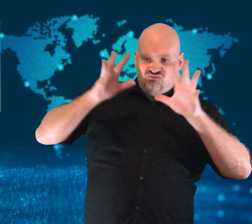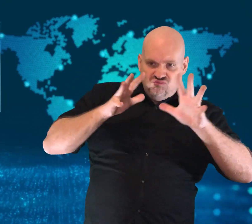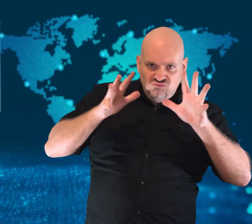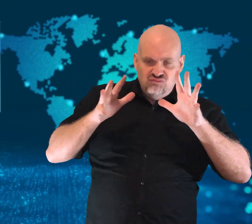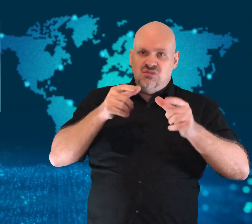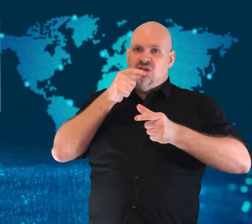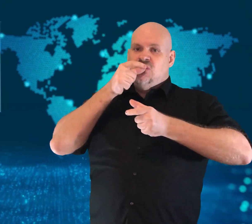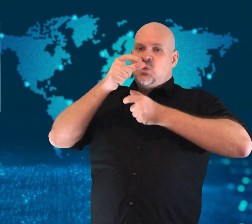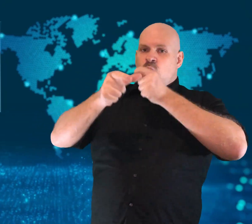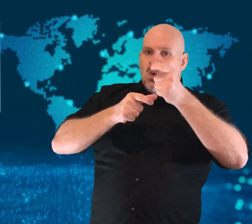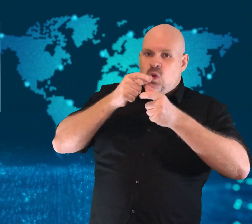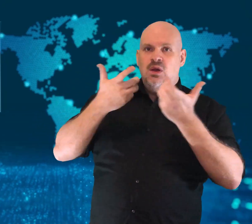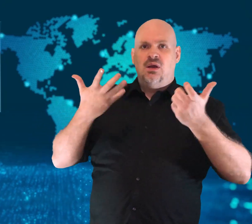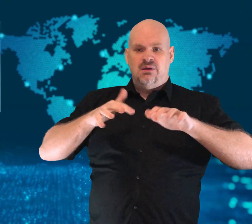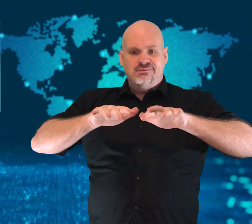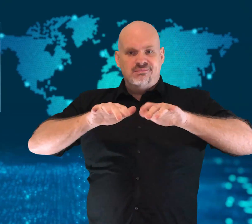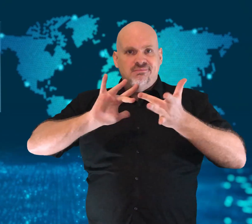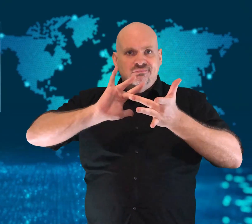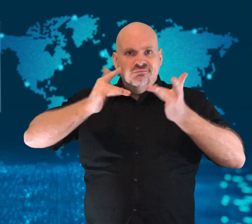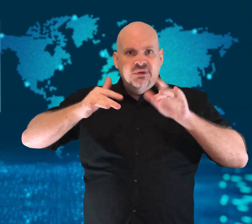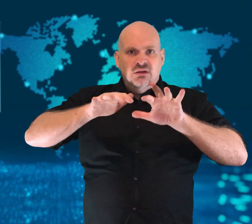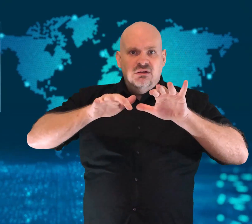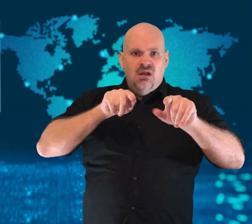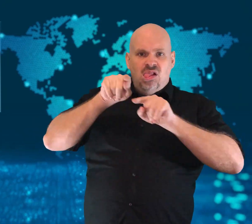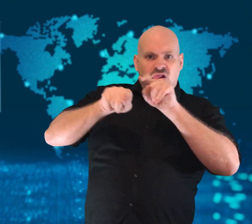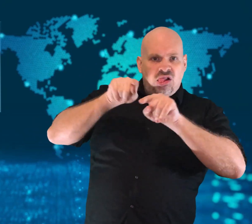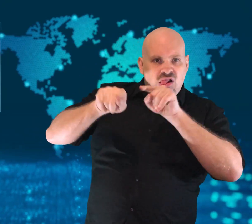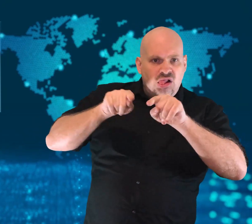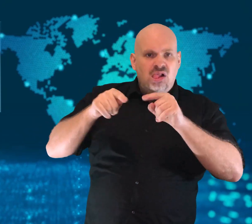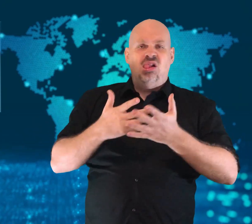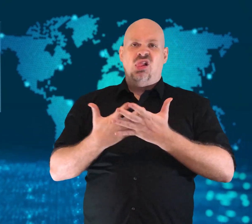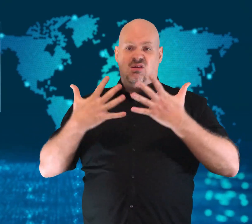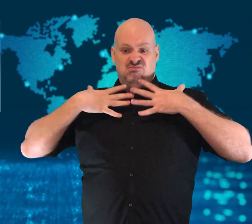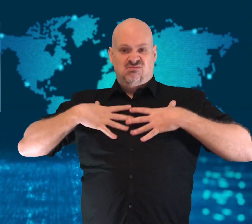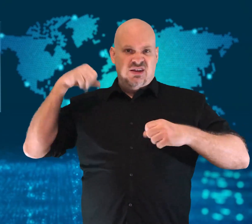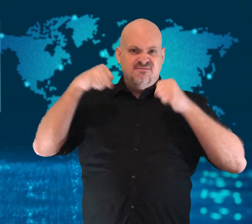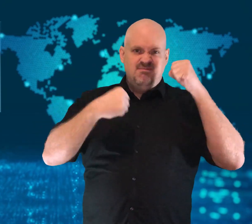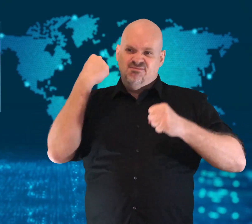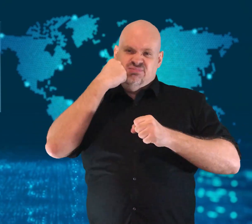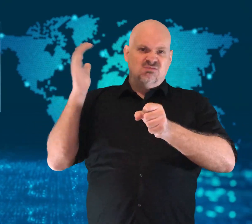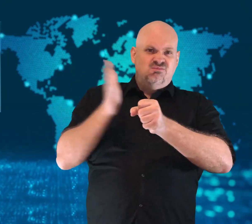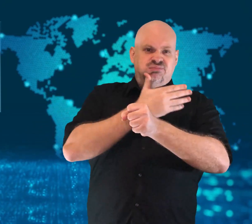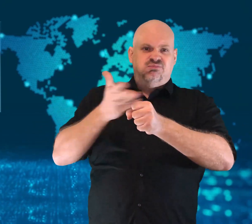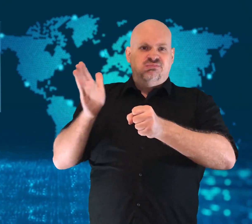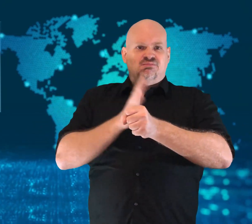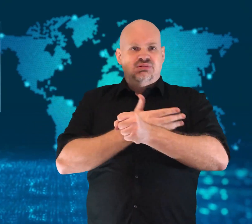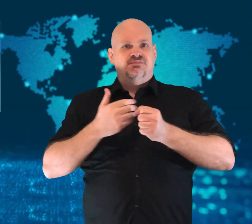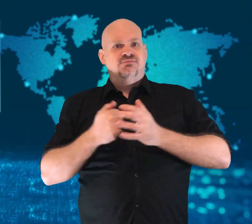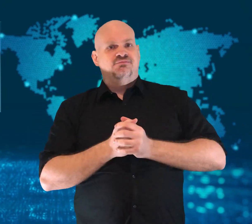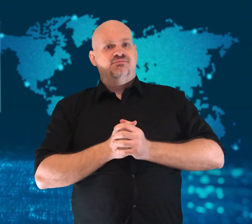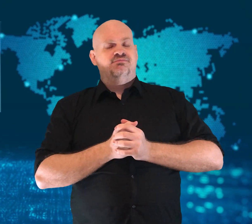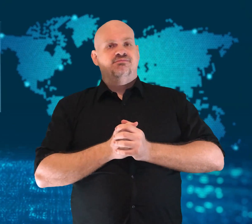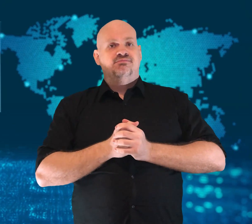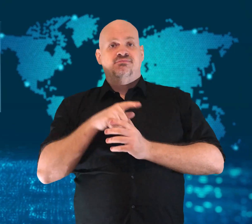The punishment includes up to five years and heavy fines.